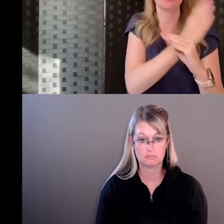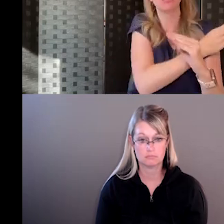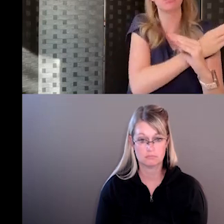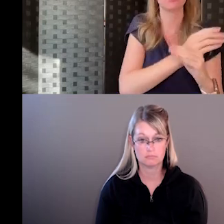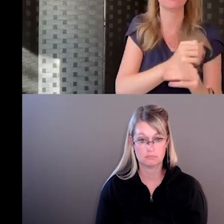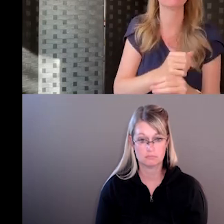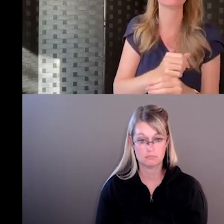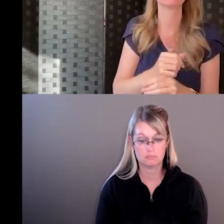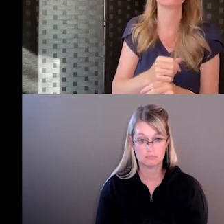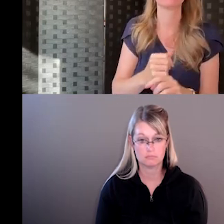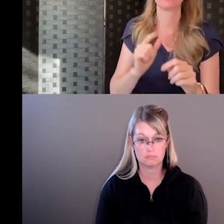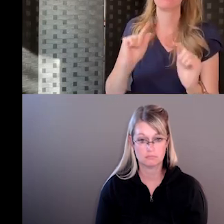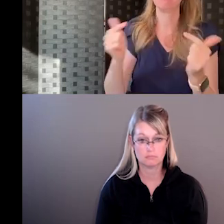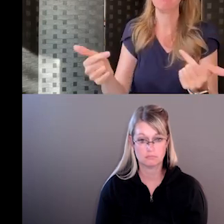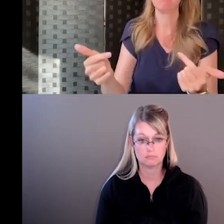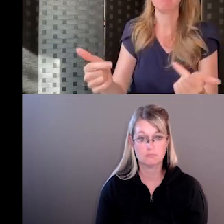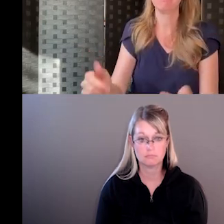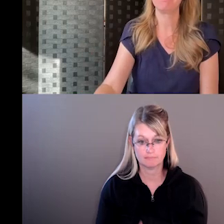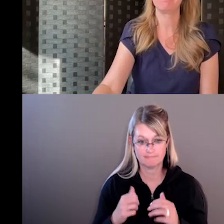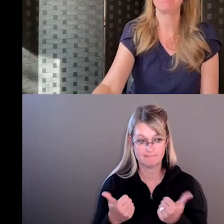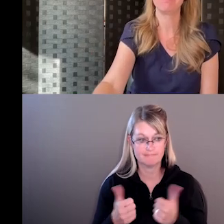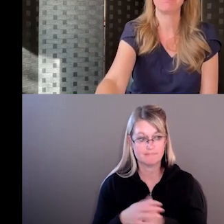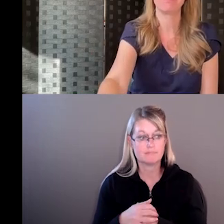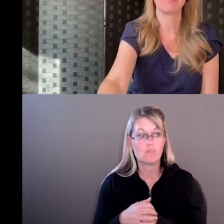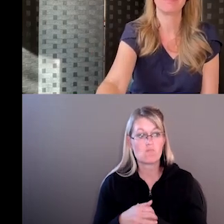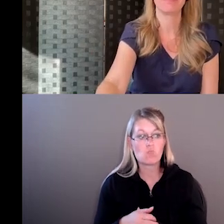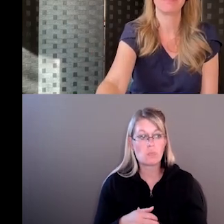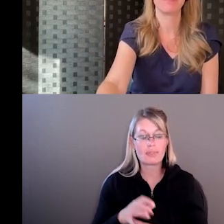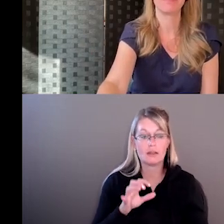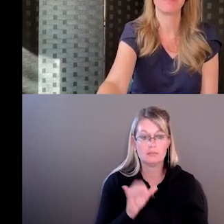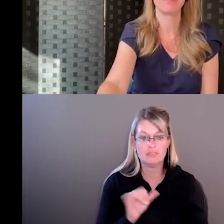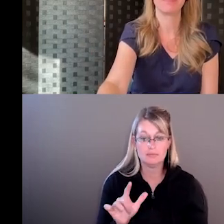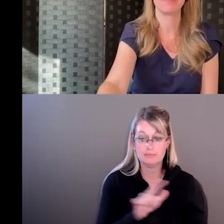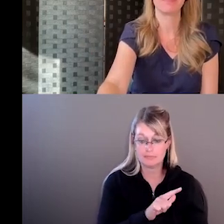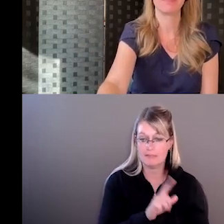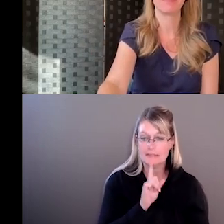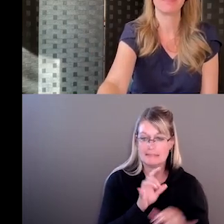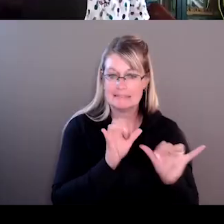Left zero makes it anchored to the left side but that is only useful for left to right languages.